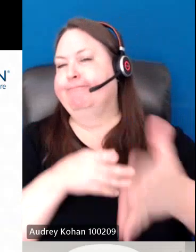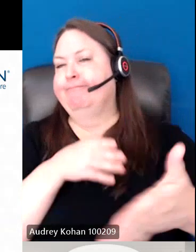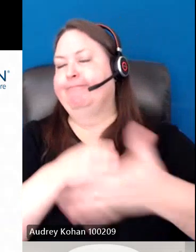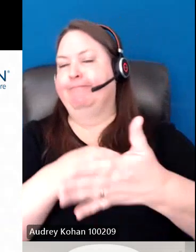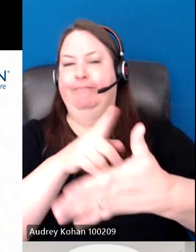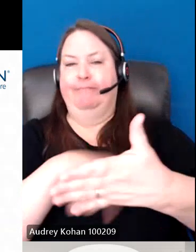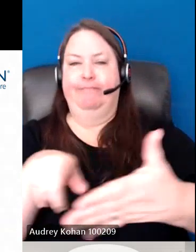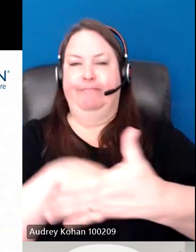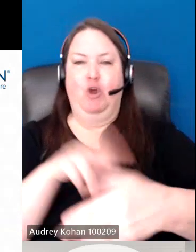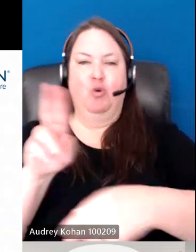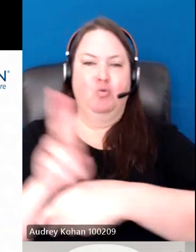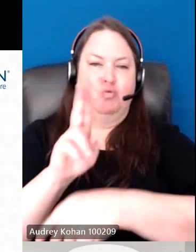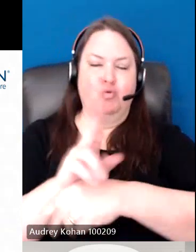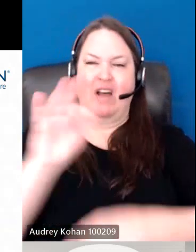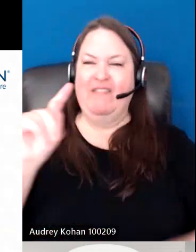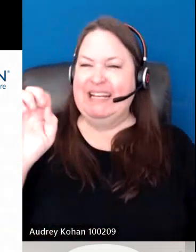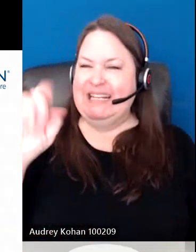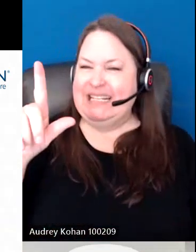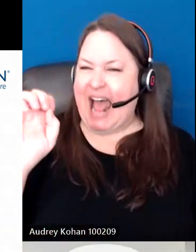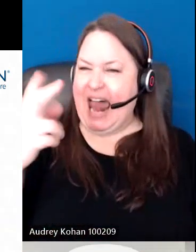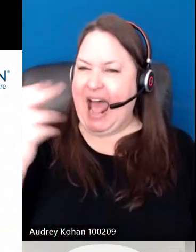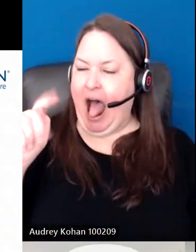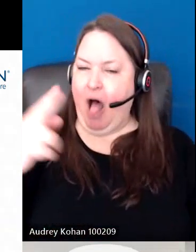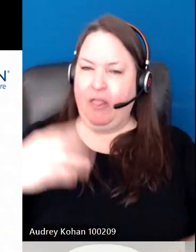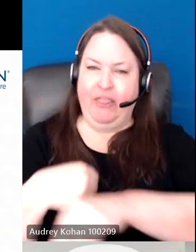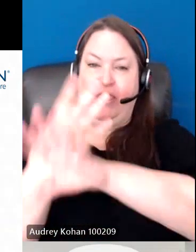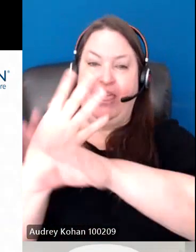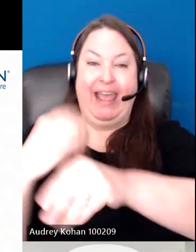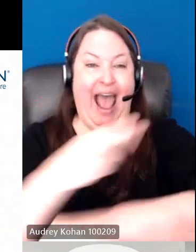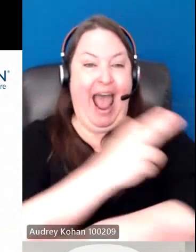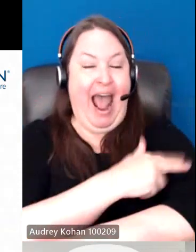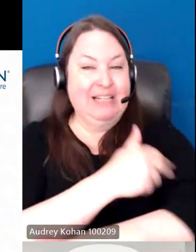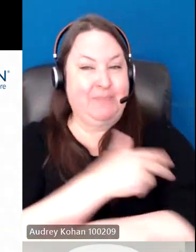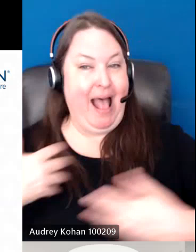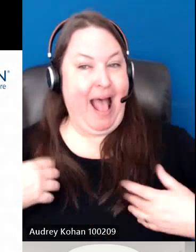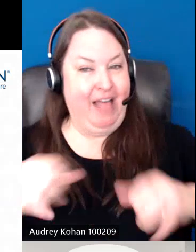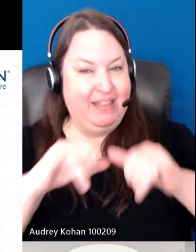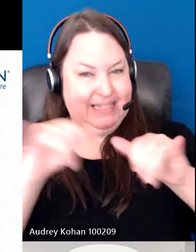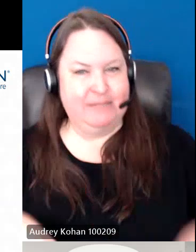in the use of tella Health in a hospital or health system so I've got the definition from the